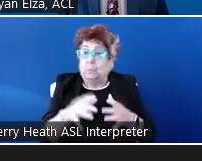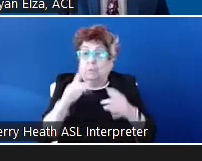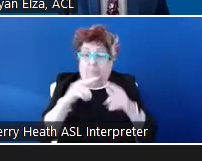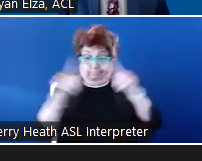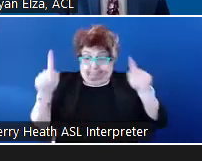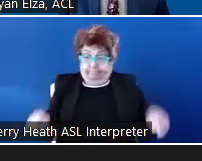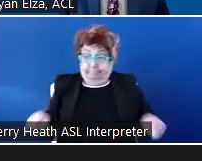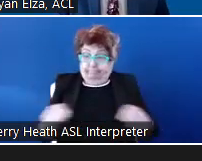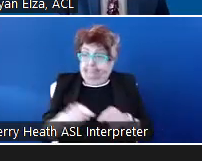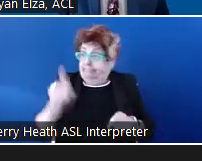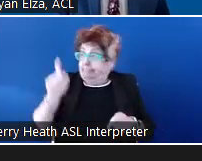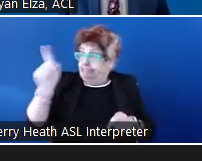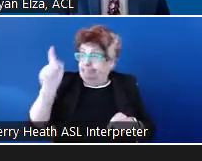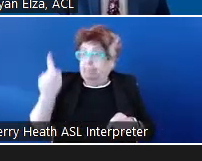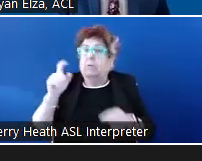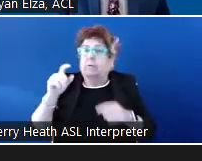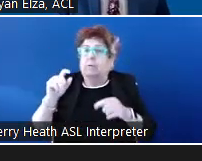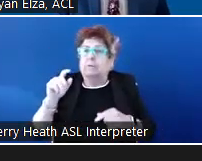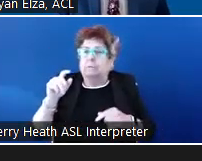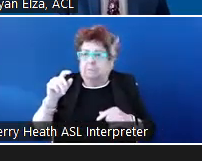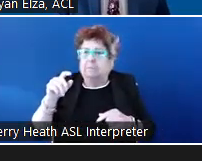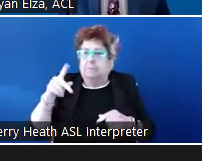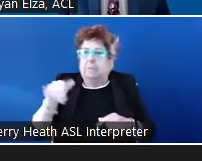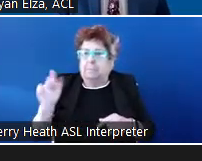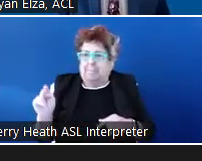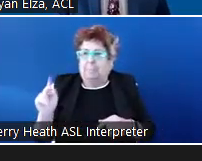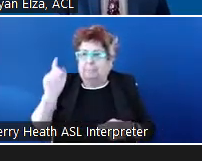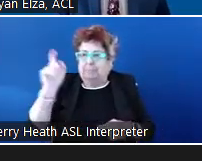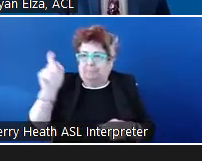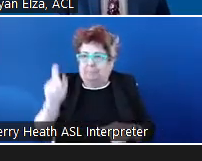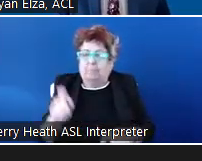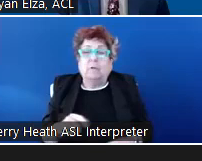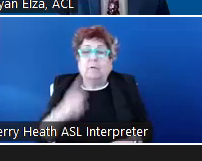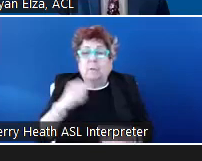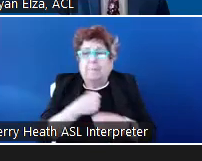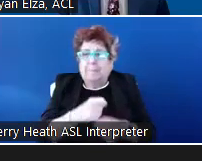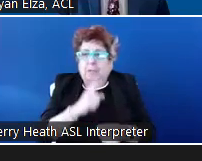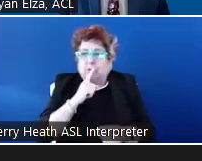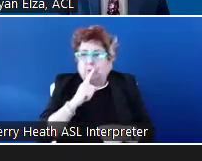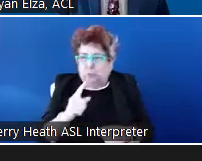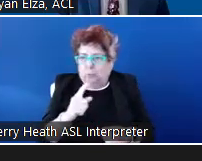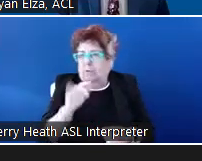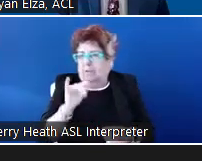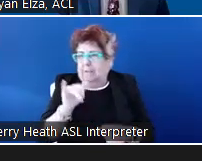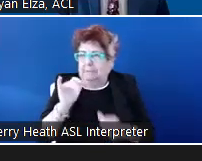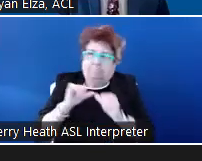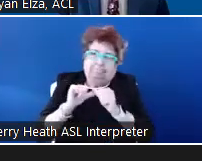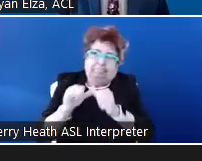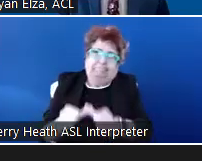window larger. To ensure the ASL interpreter will be visible in our webinar recording, we've also asked presenters and panelists to limit use of